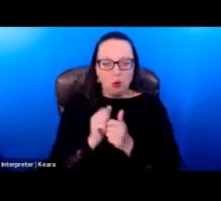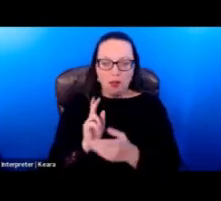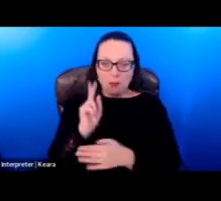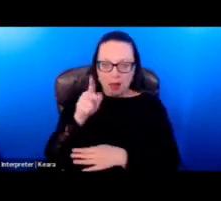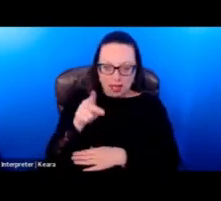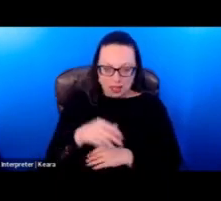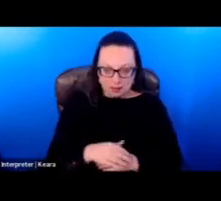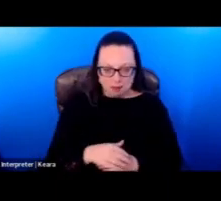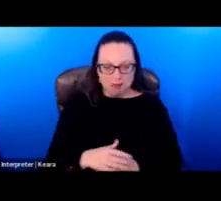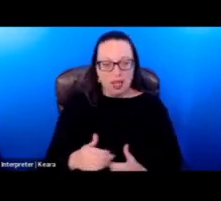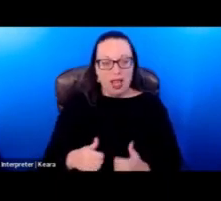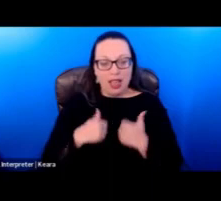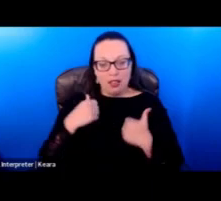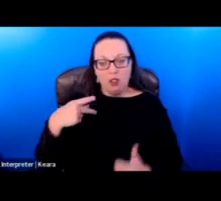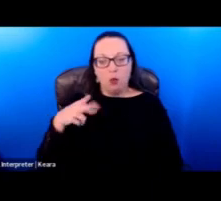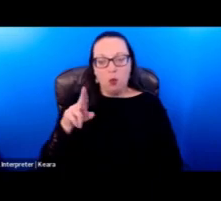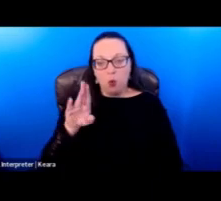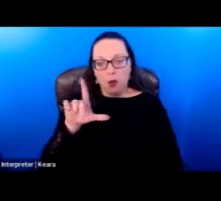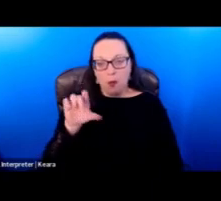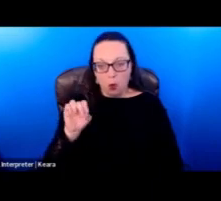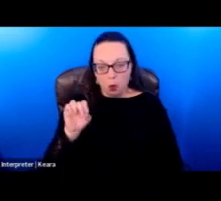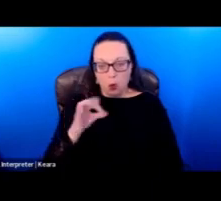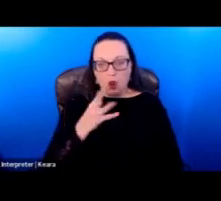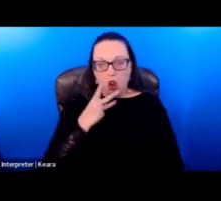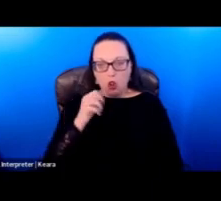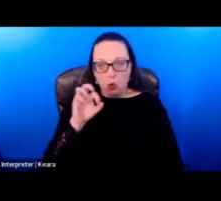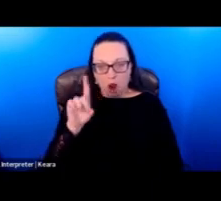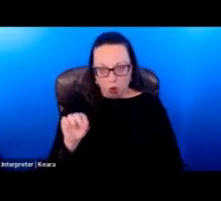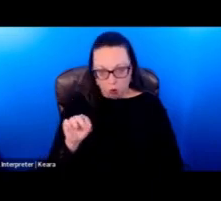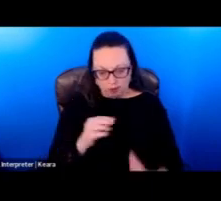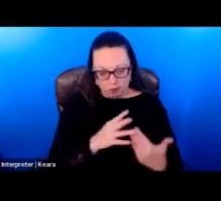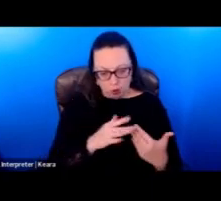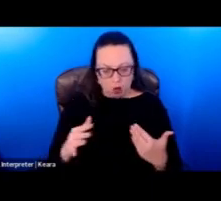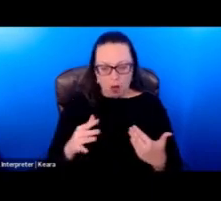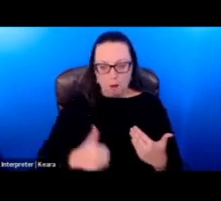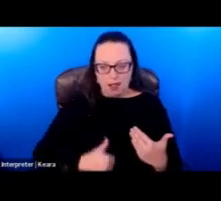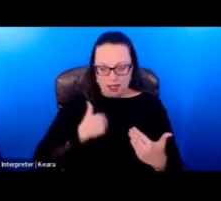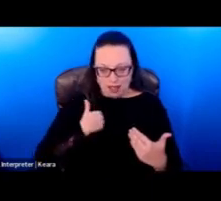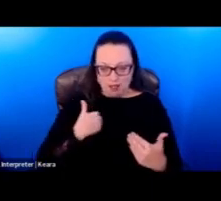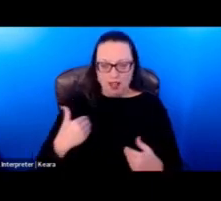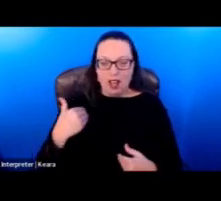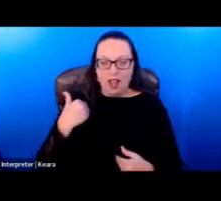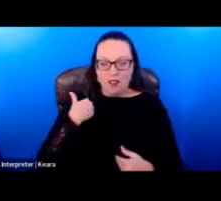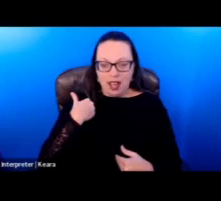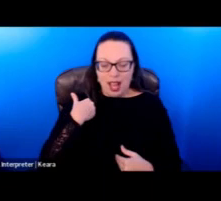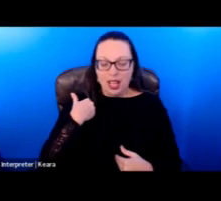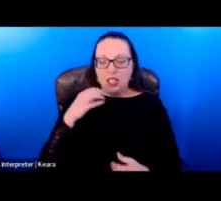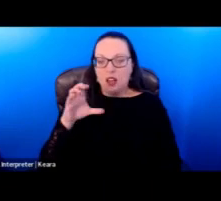Injury, a nonprofit reinspired minds and I provide support groups classes, in person on